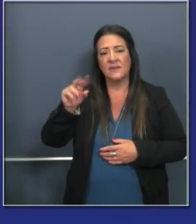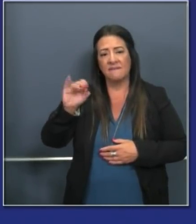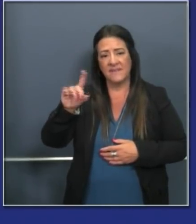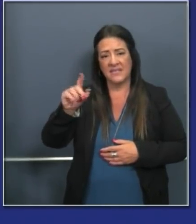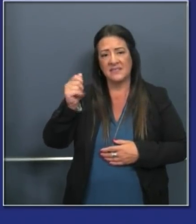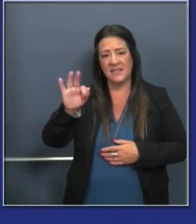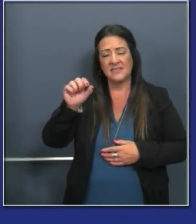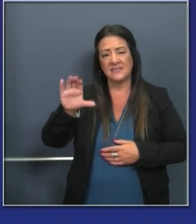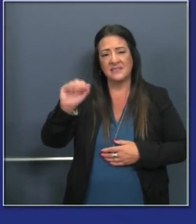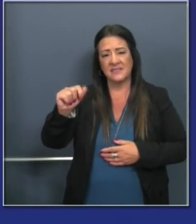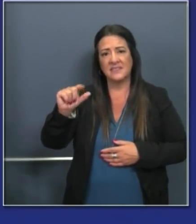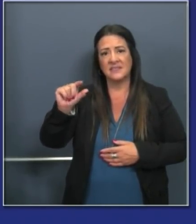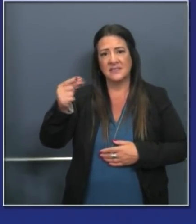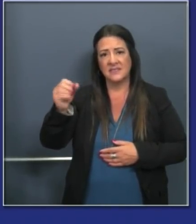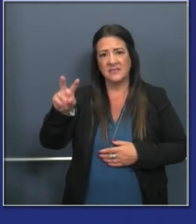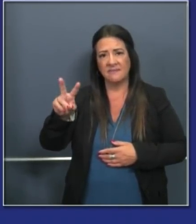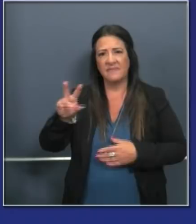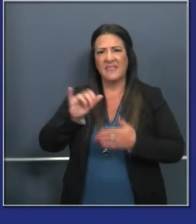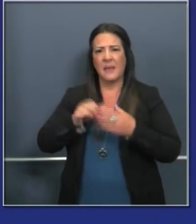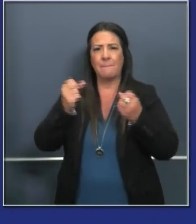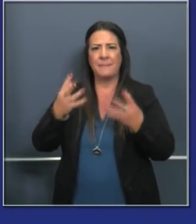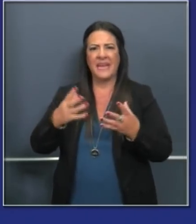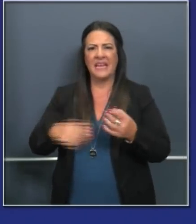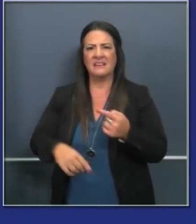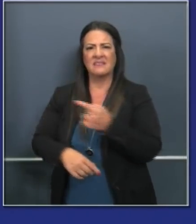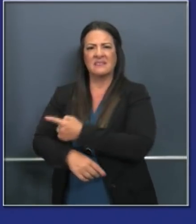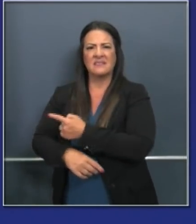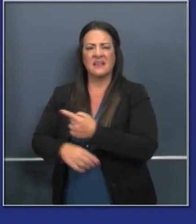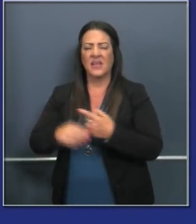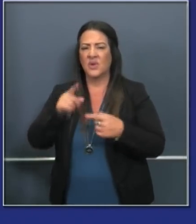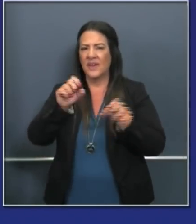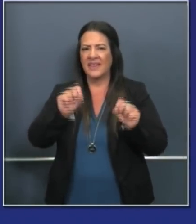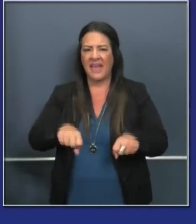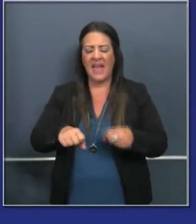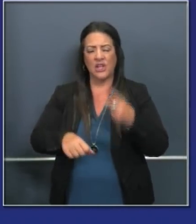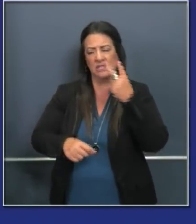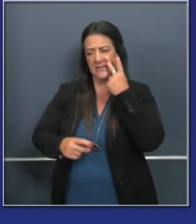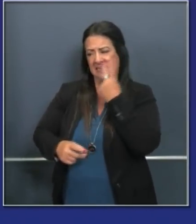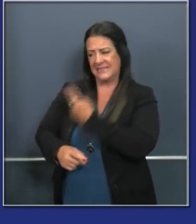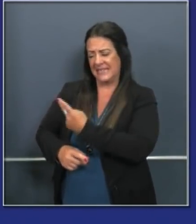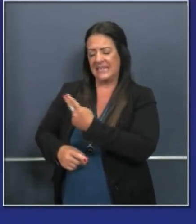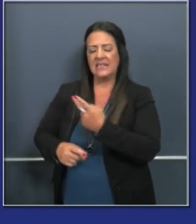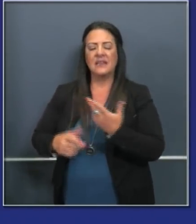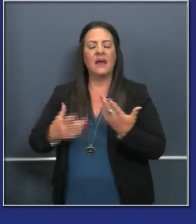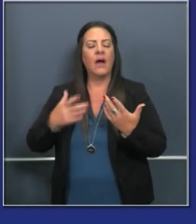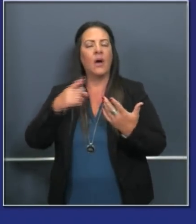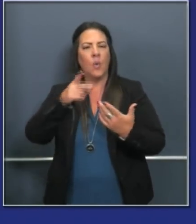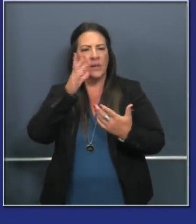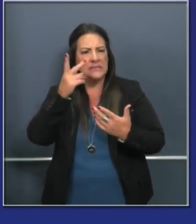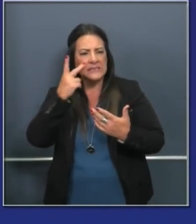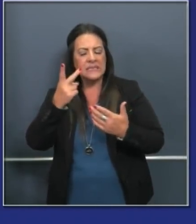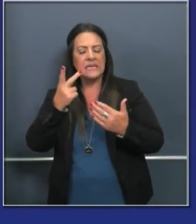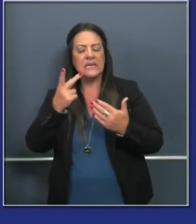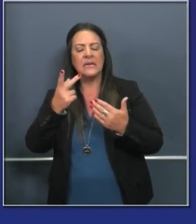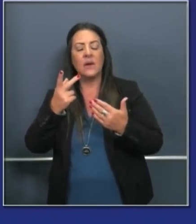ON OUR CAL CAT DOT COVID-19 DOT CA DOT GOV HAVE A TOOL THAT BRINGS TOGETHER MANY OF